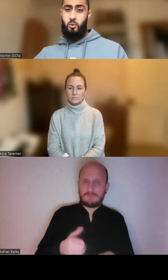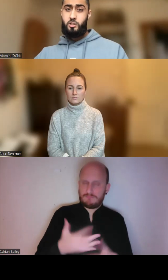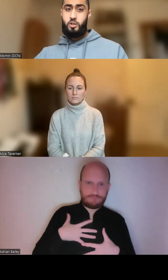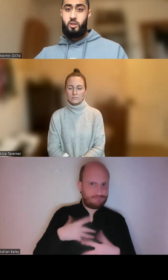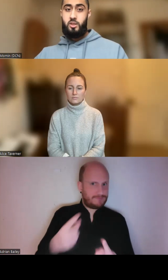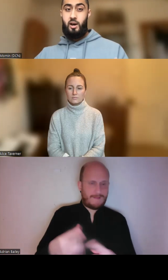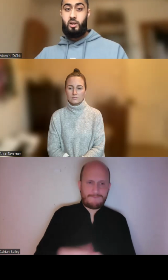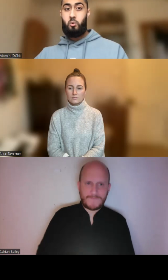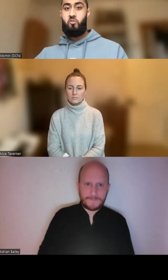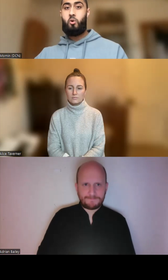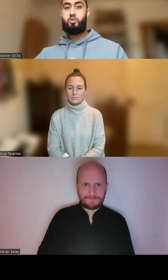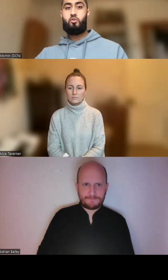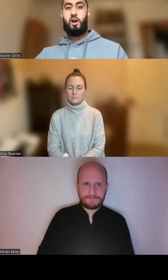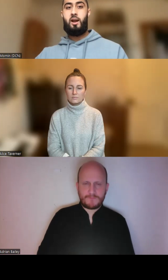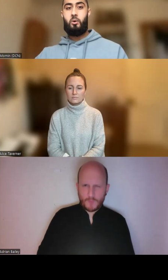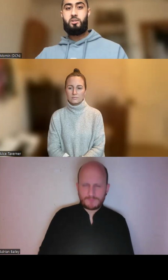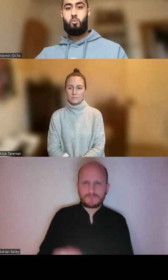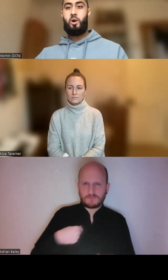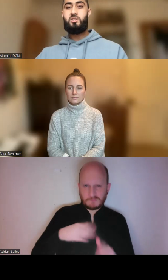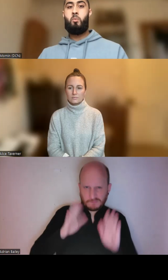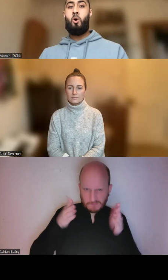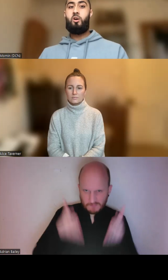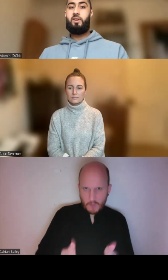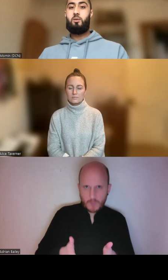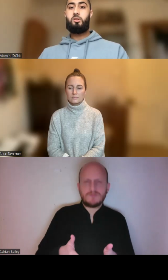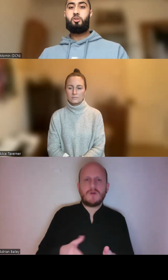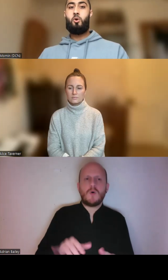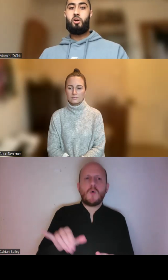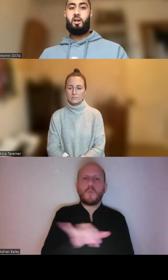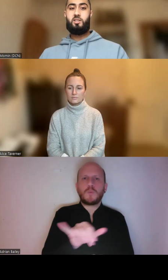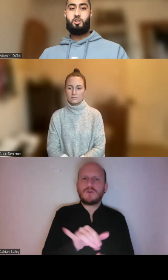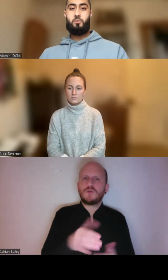The question that I really want to focus on right now is what is more available to your organization?